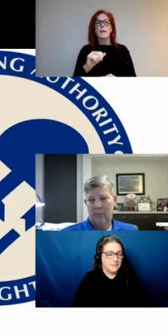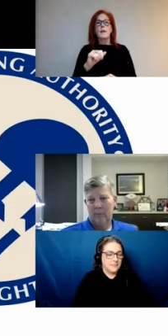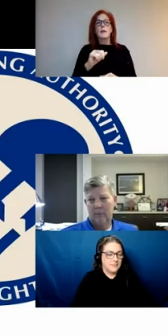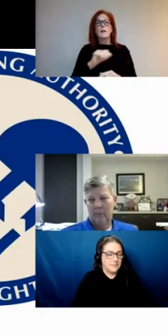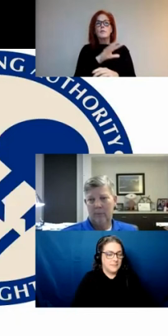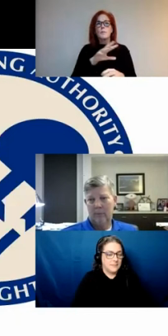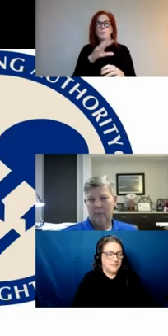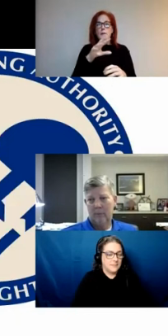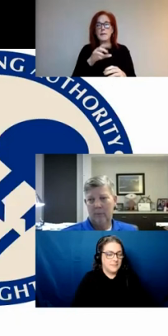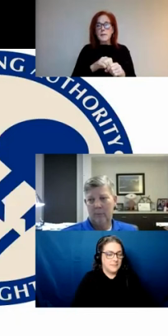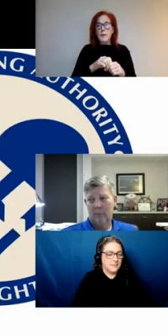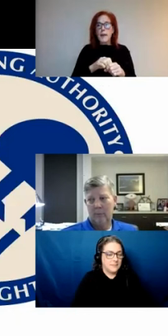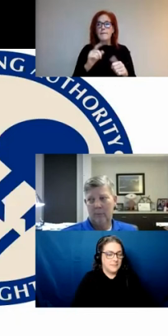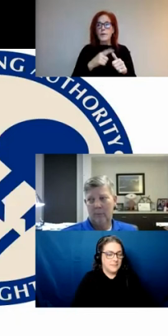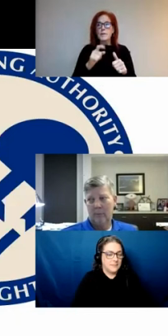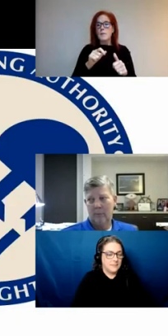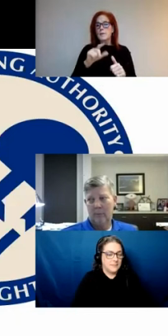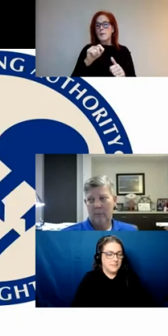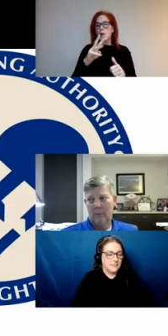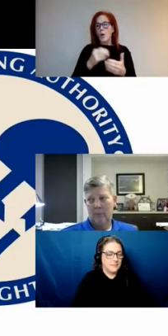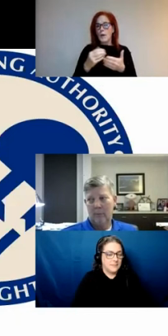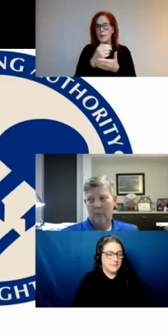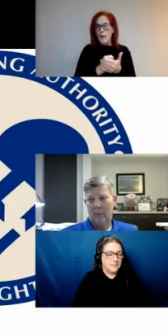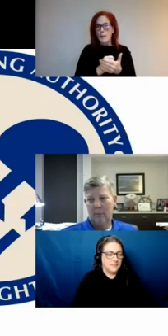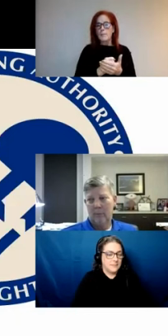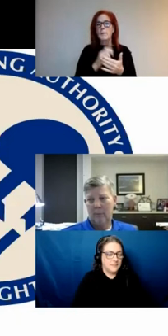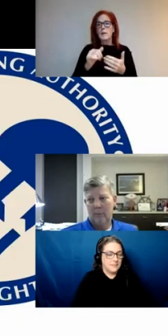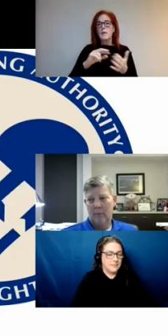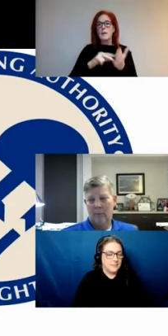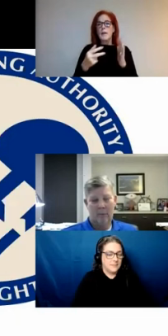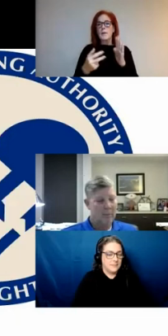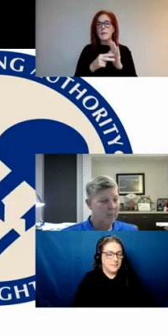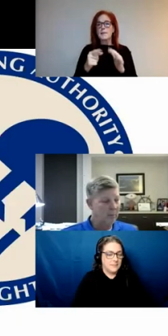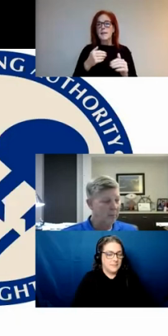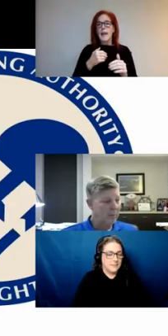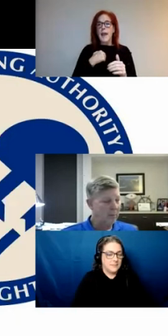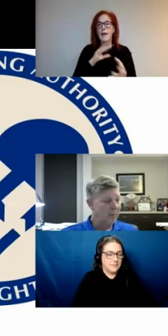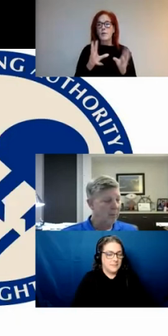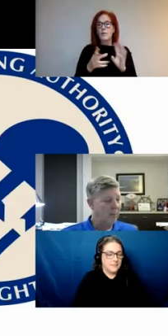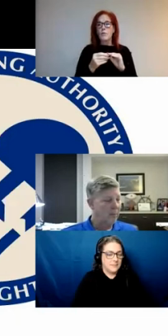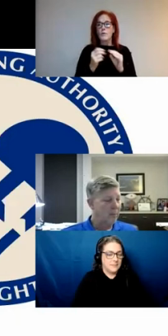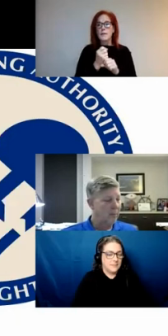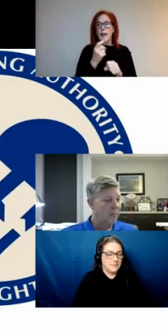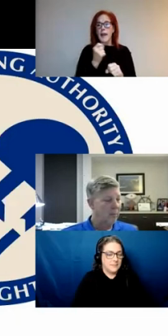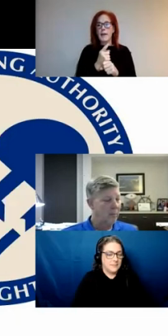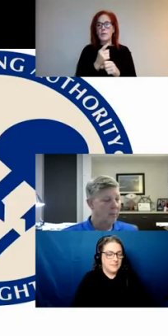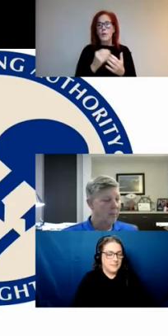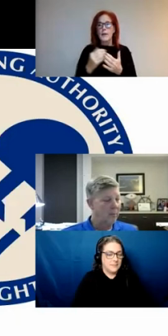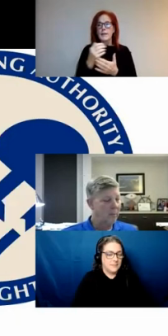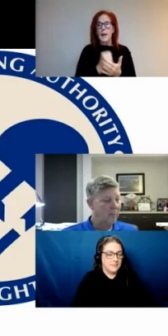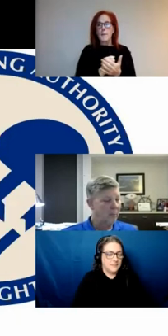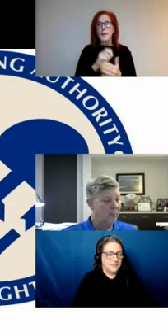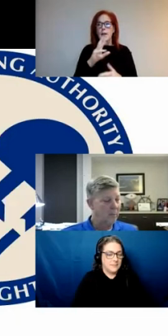Hello main is Marian and I am the program coordinator for the Way to Work program. The Way to Work program we help homeless individuals find employment. We provide 90 days of employment where they're employed by the Salvation Army but we work at various parks throughout the city. We help with individualized case management for each of our program participants. We assist each program participant with creating and updating their resume.